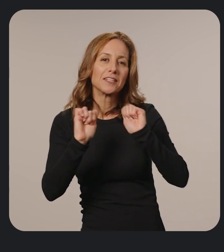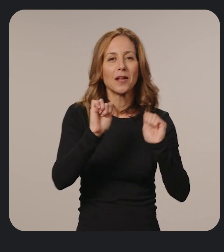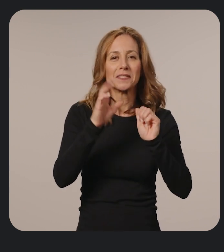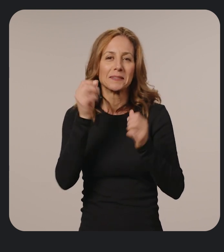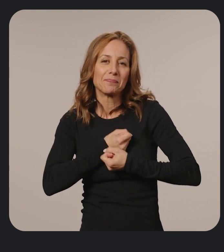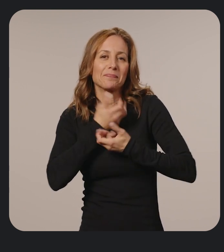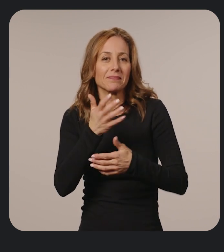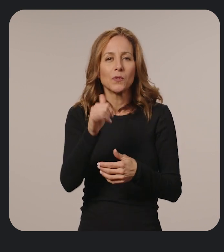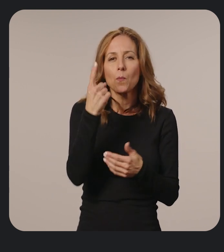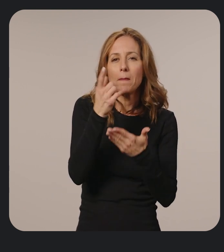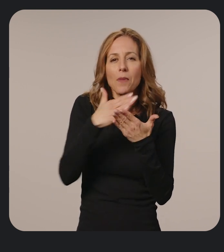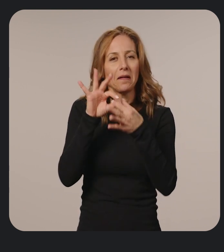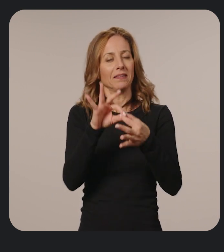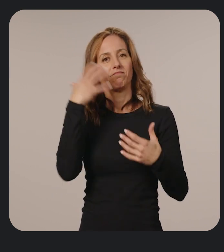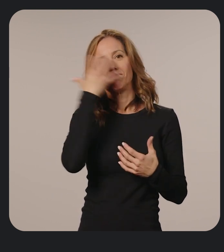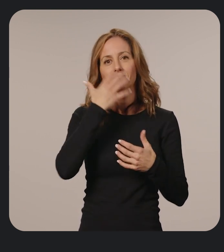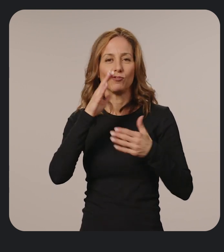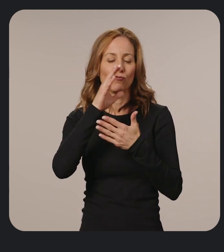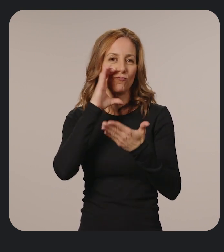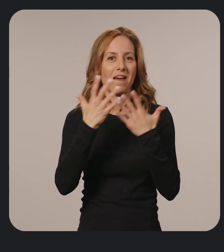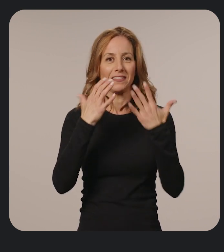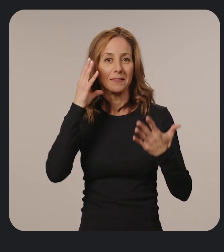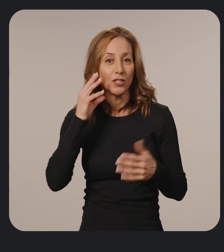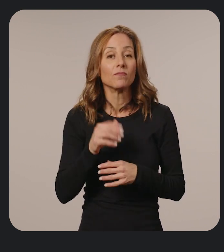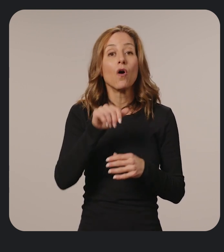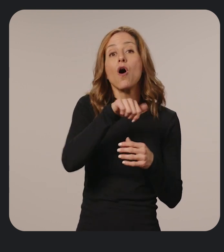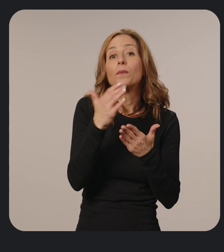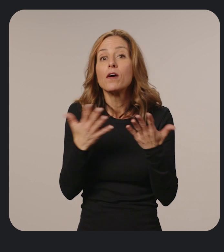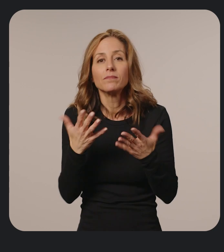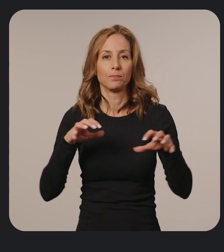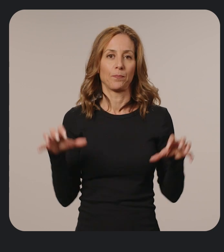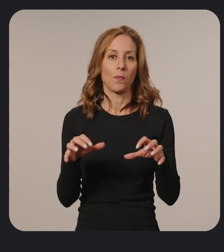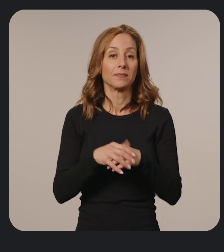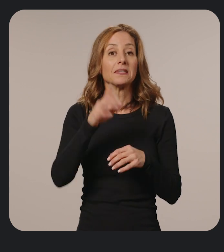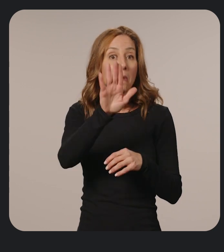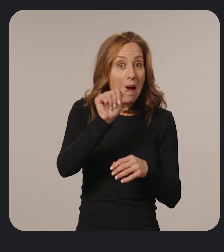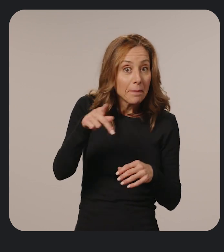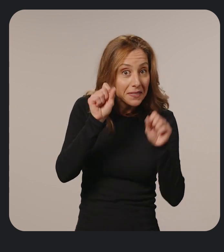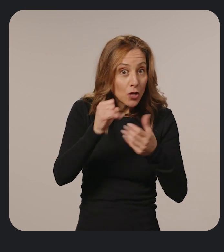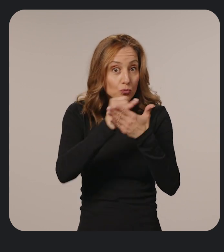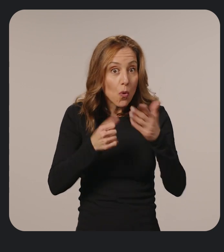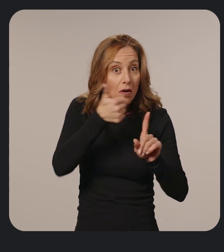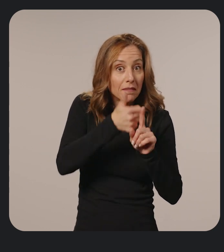which are one part of a fantastic graphics experience. Another is performance-- whether your app is able to draw itself quickly enough